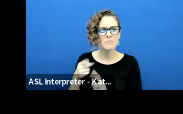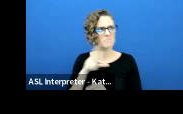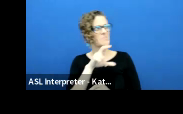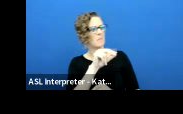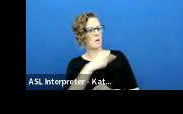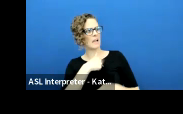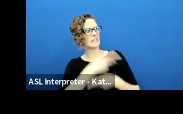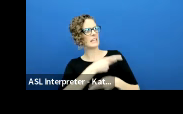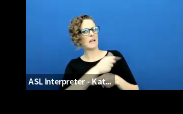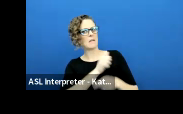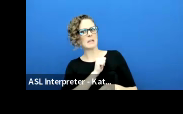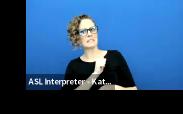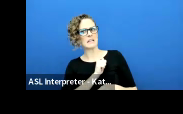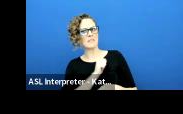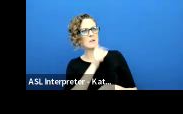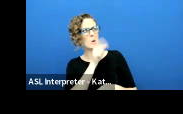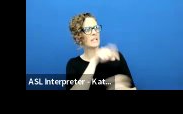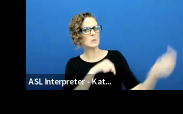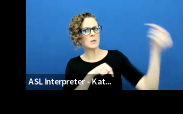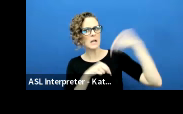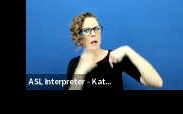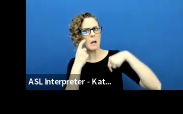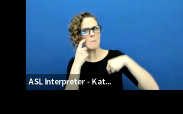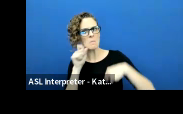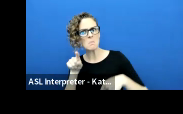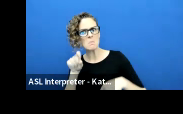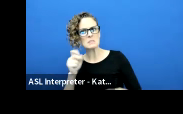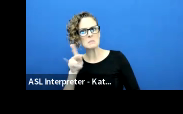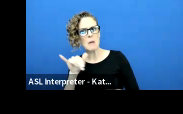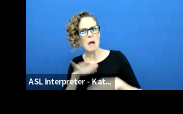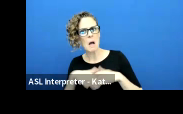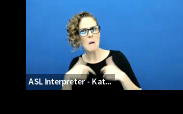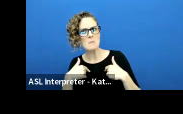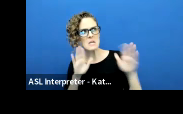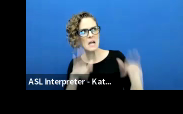need you popping in and spying in on me it's like I'm fine and you just have to have those